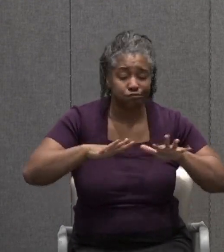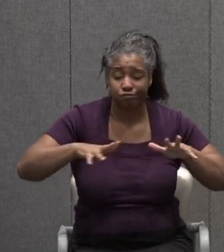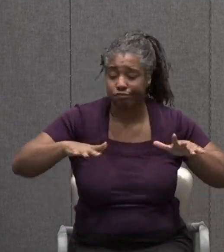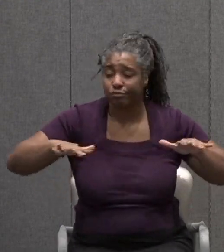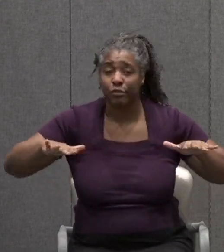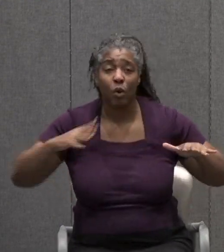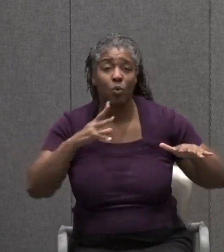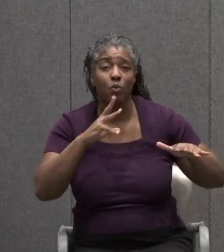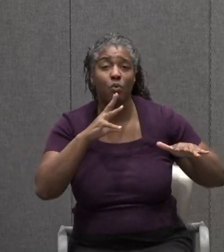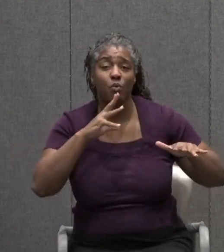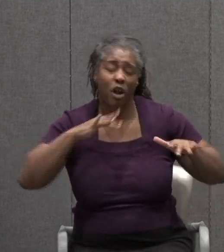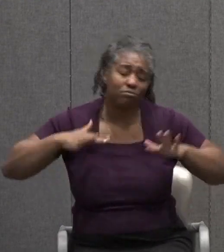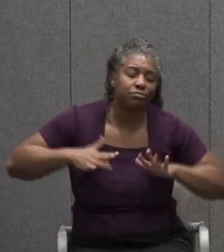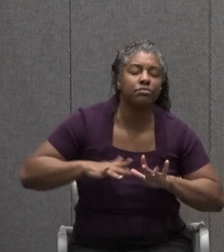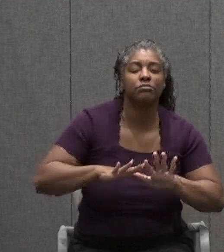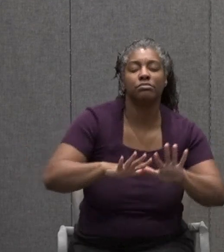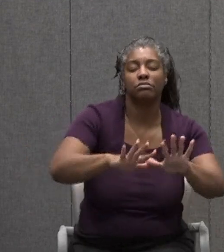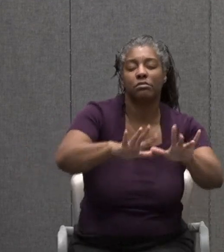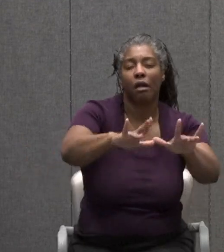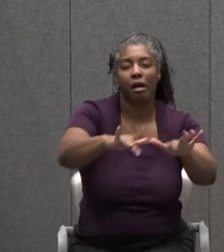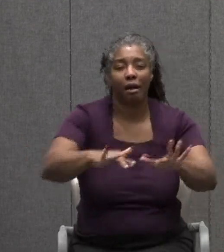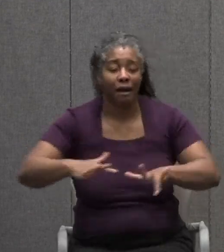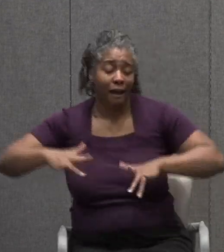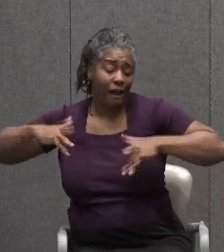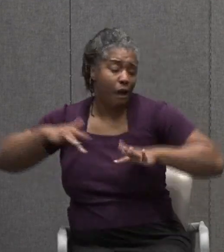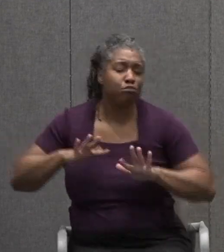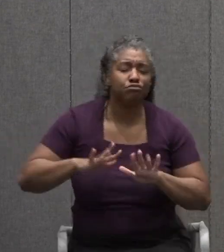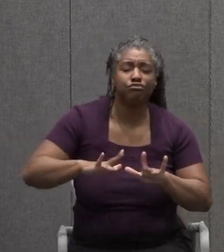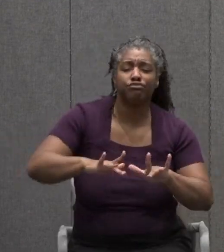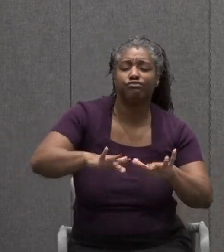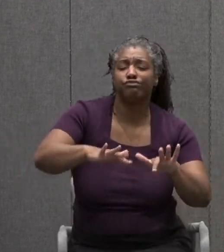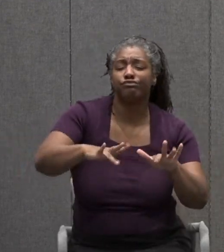Water splashing or is it a mountain, a forest